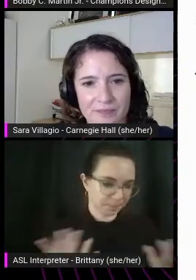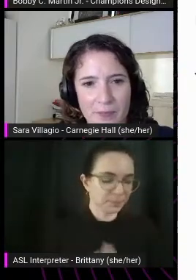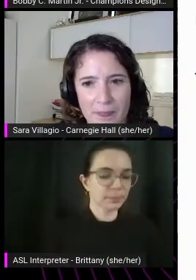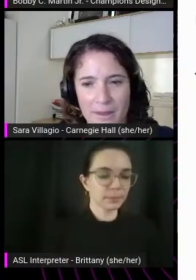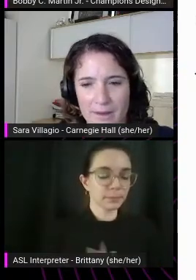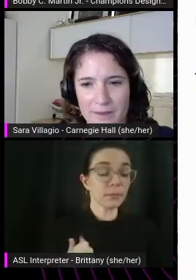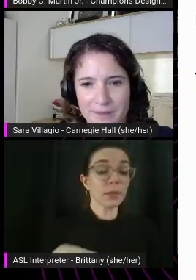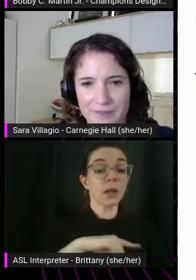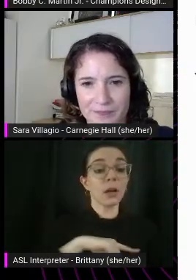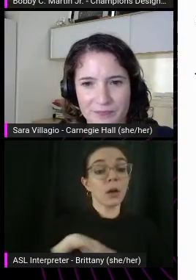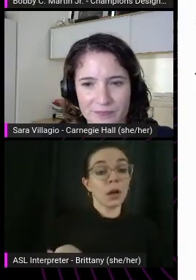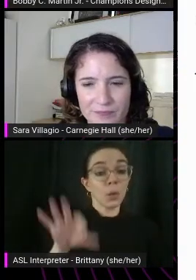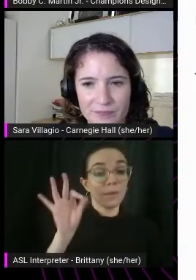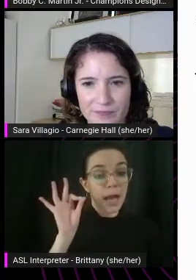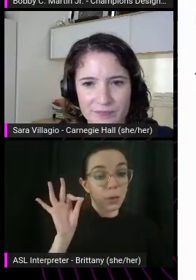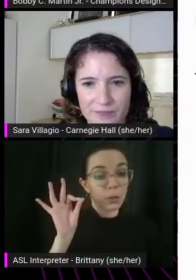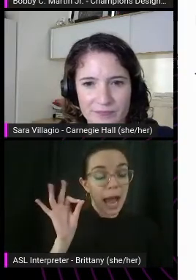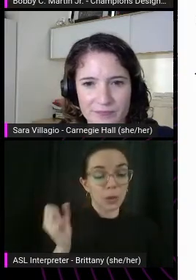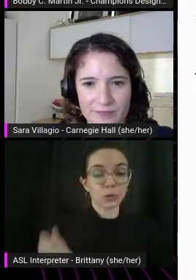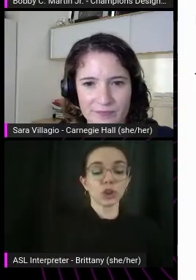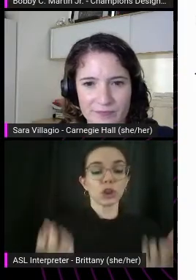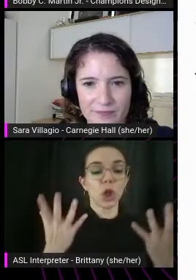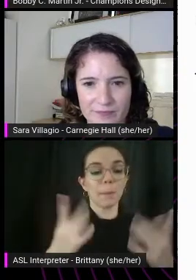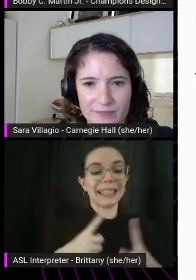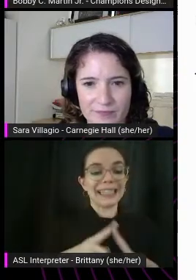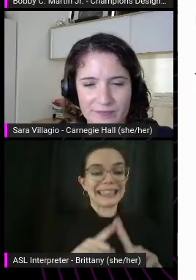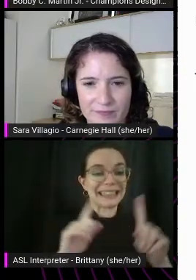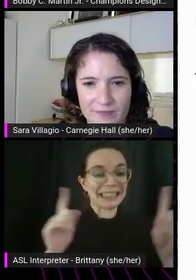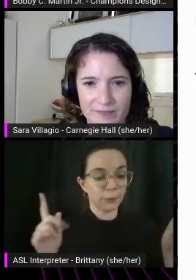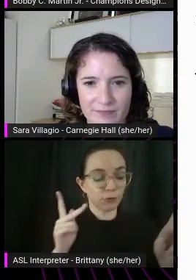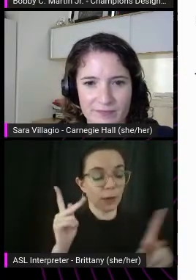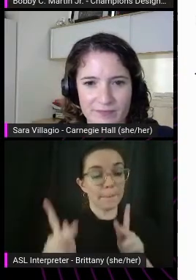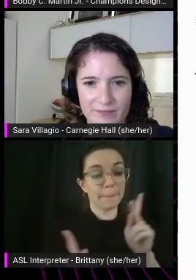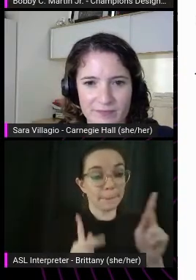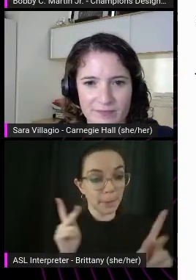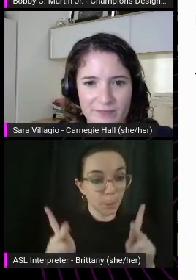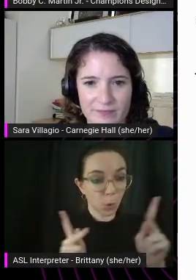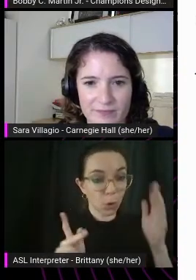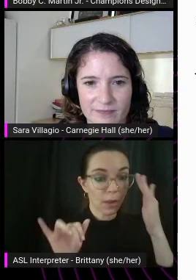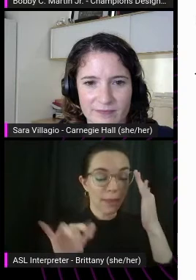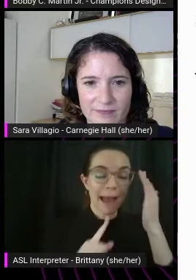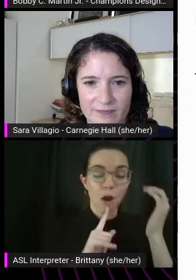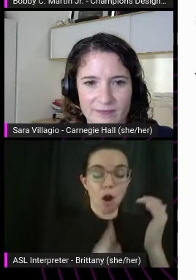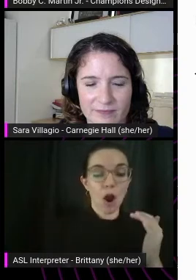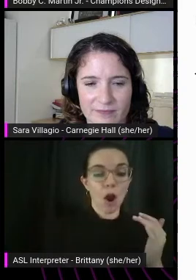just so many different people that are being touched and kind of